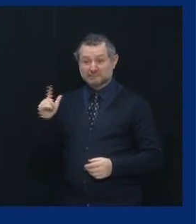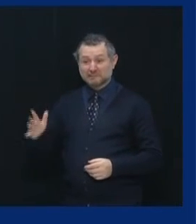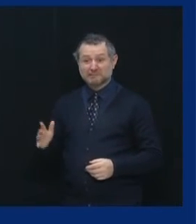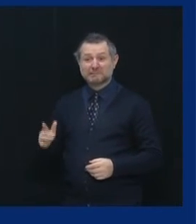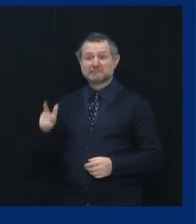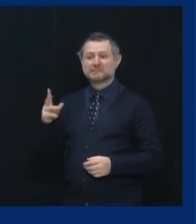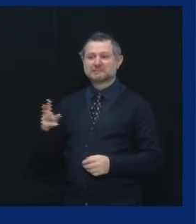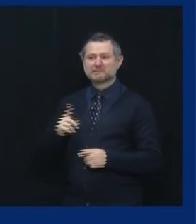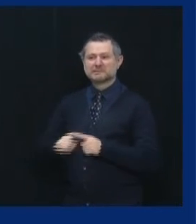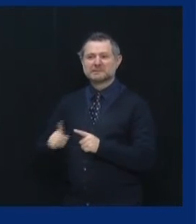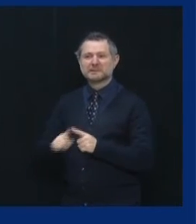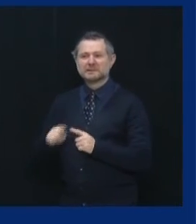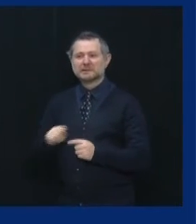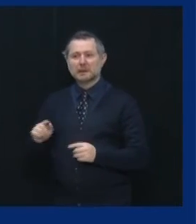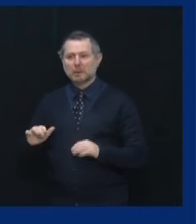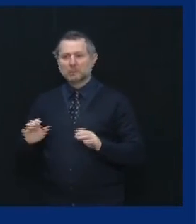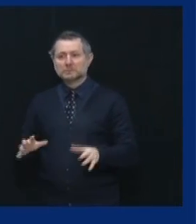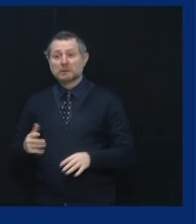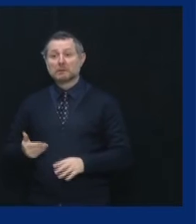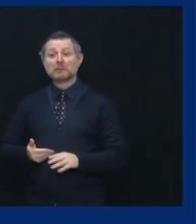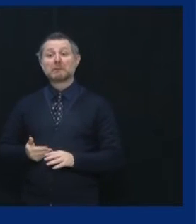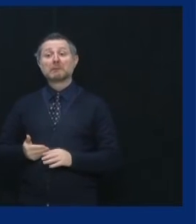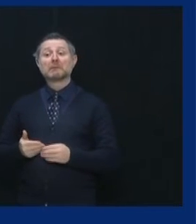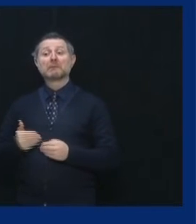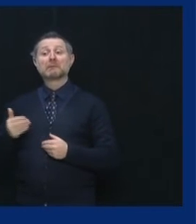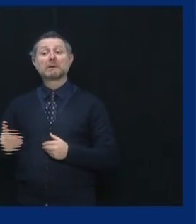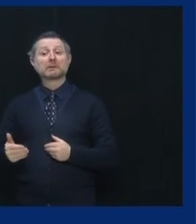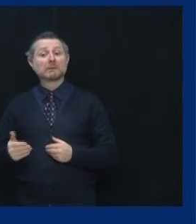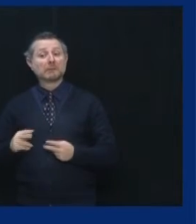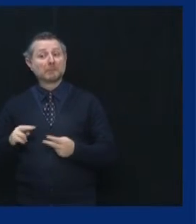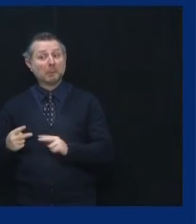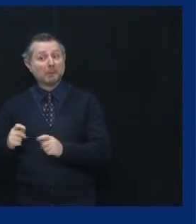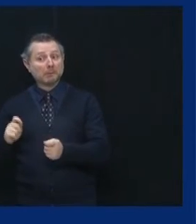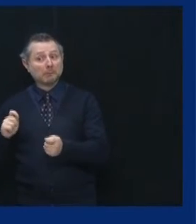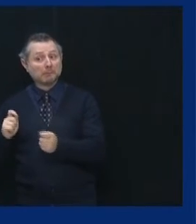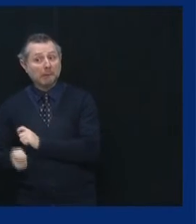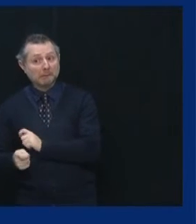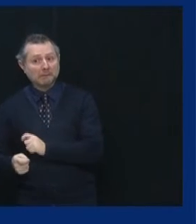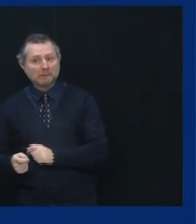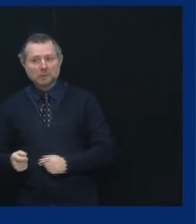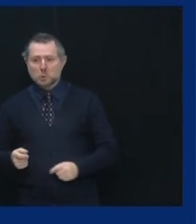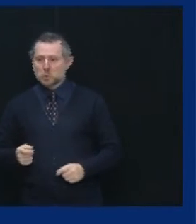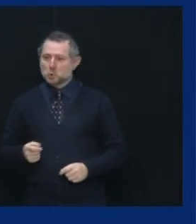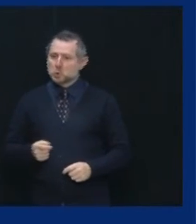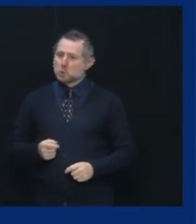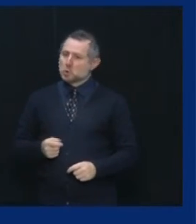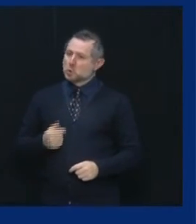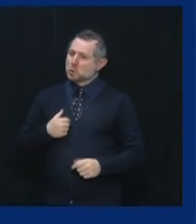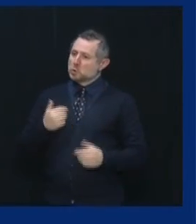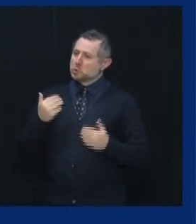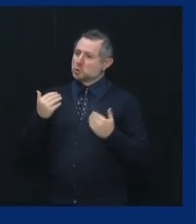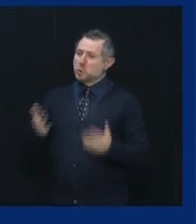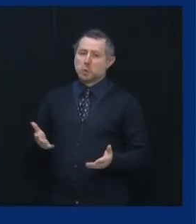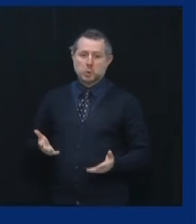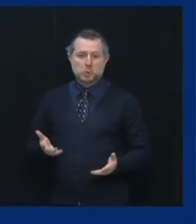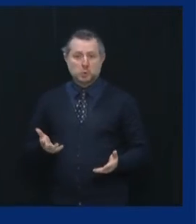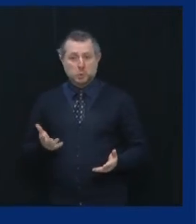MUTATIONS. SO THERE HAVE BEEN DOZENS OF